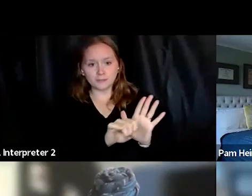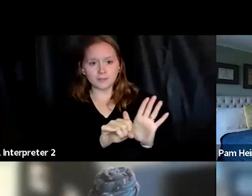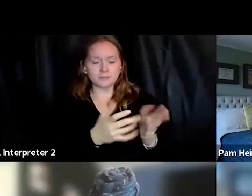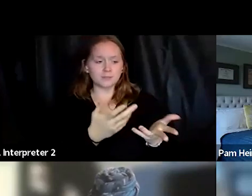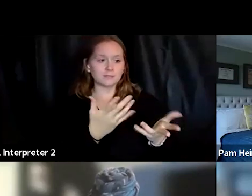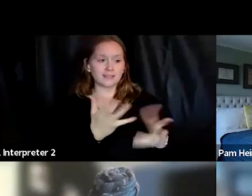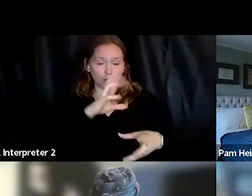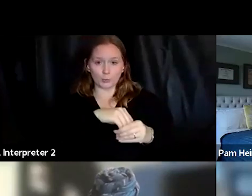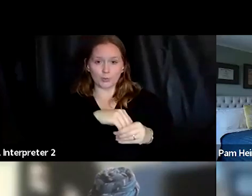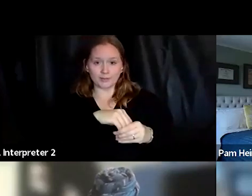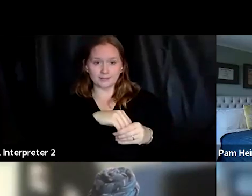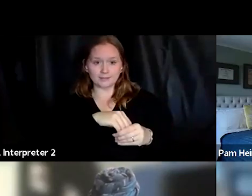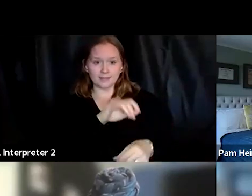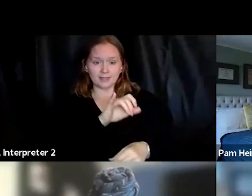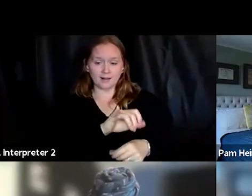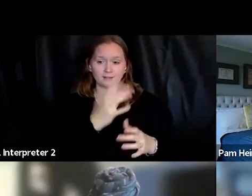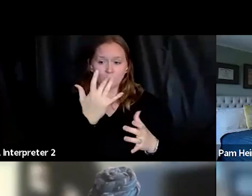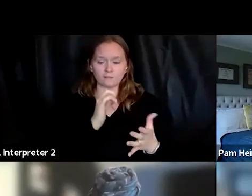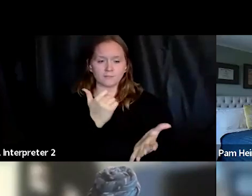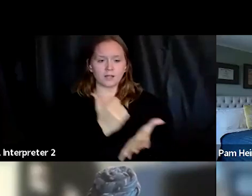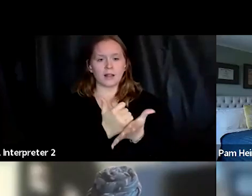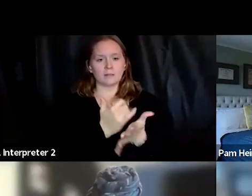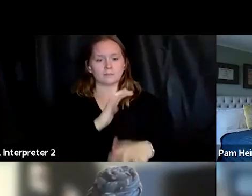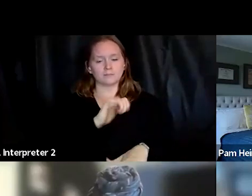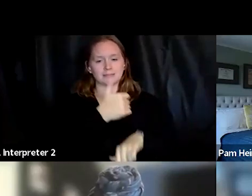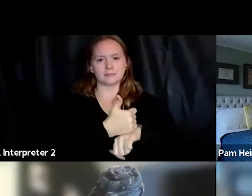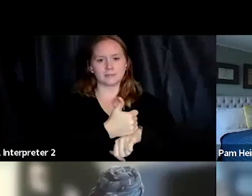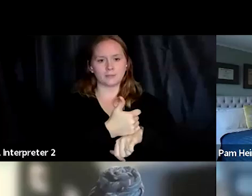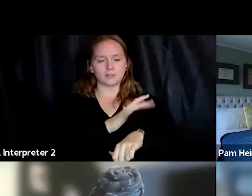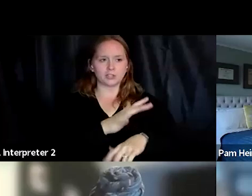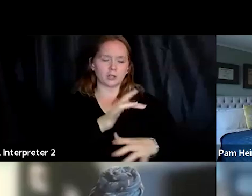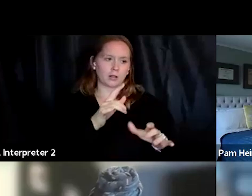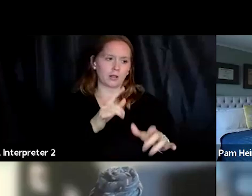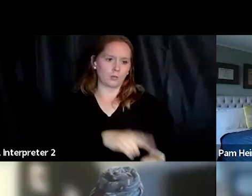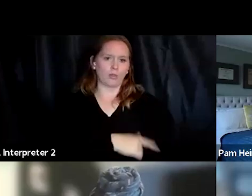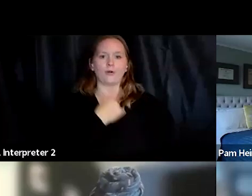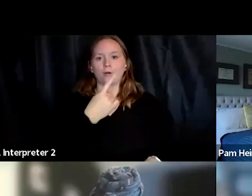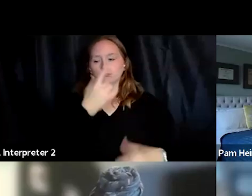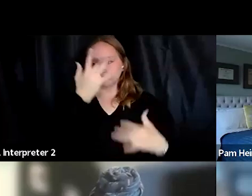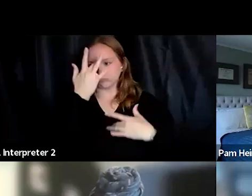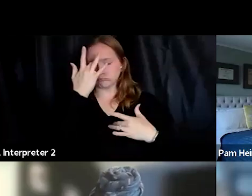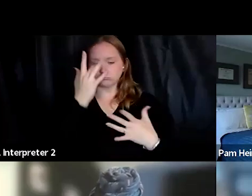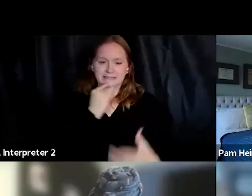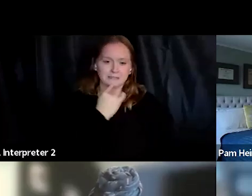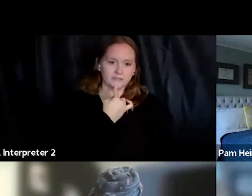to help establish the longevity of the illness, the longevity of their symptoms, the severity of it, all of that to kind of go